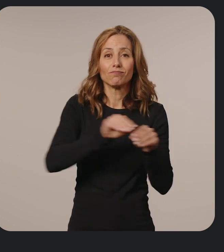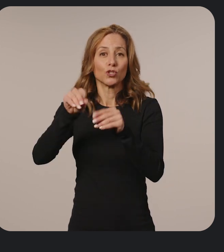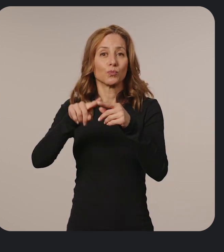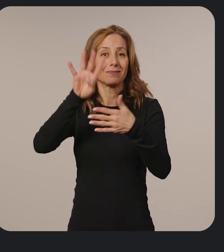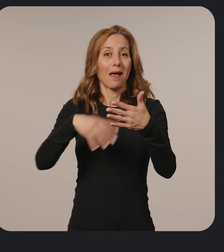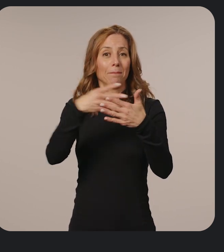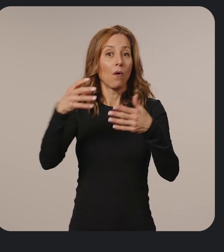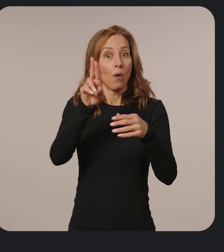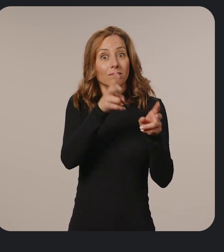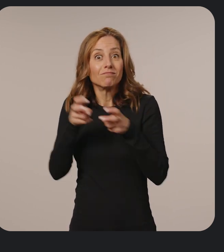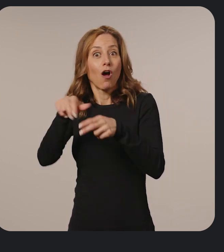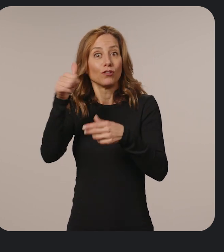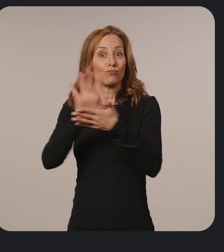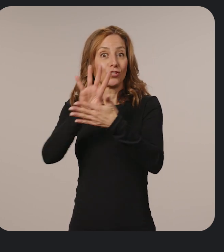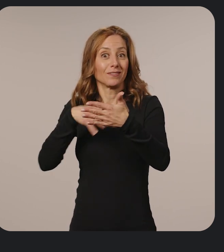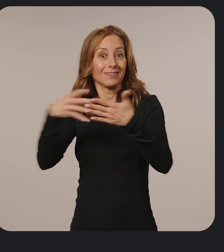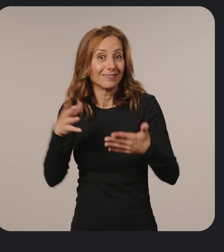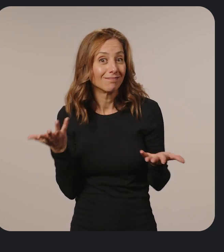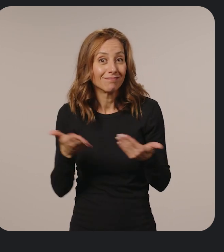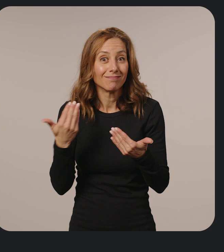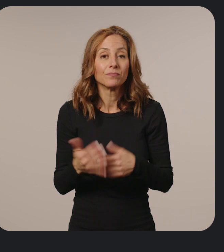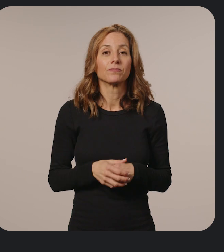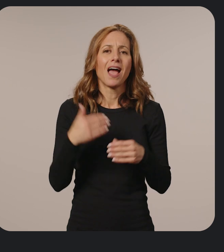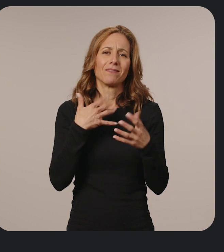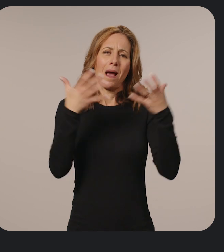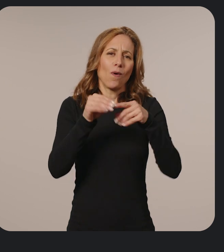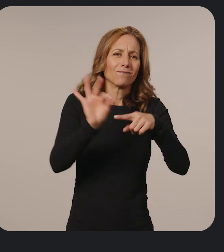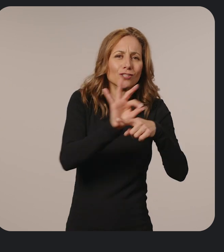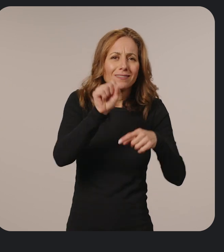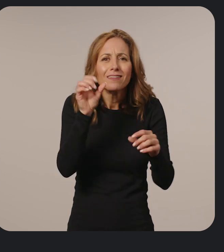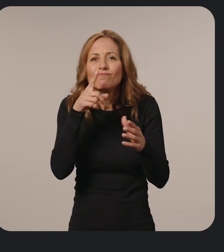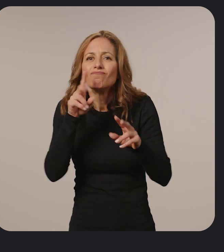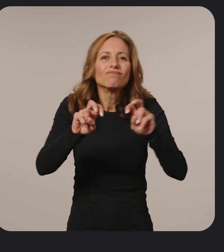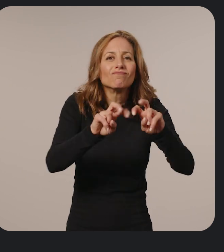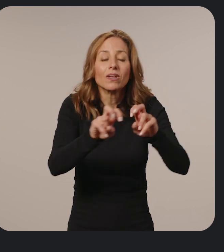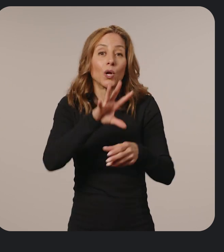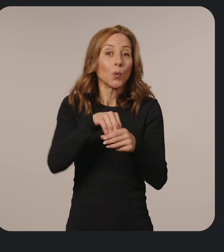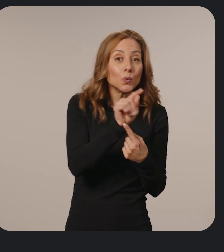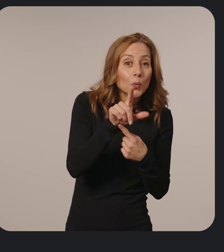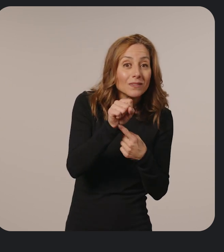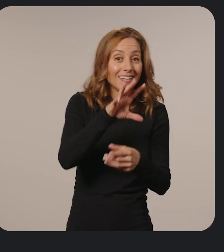There's lots more functionality you can check out, including tools to let you include Python functions as you're ready and to compare and evaluate prompts.